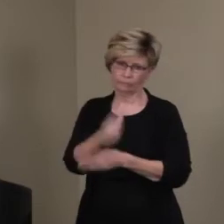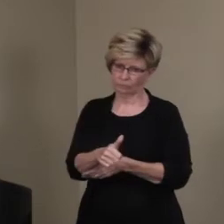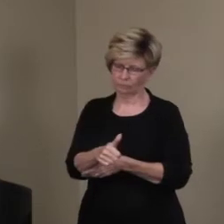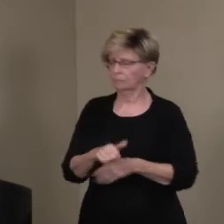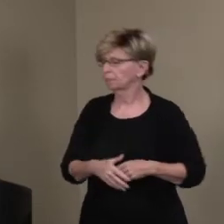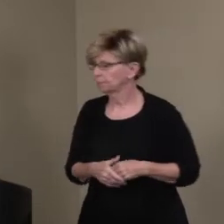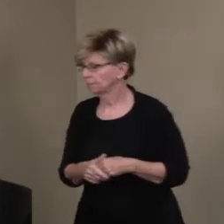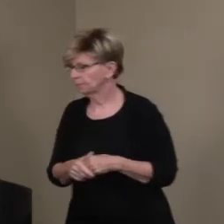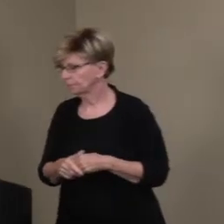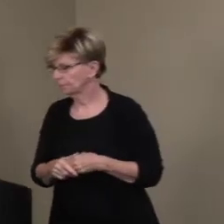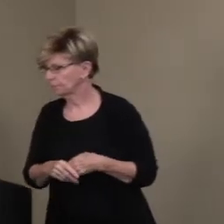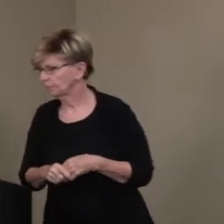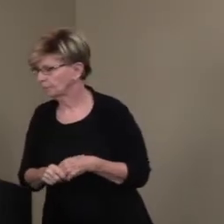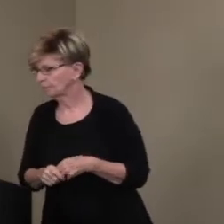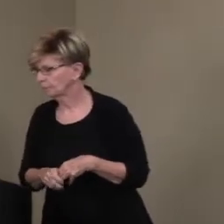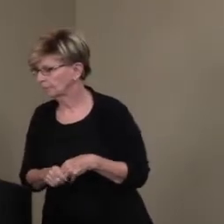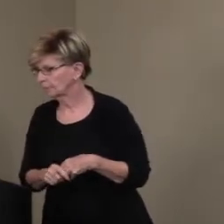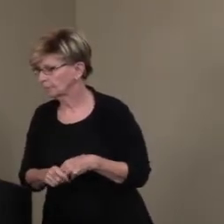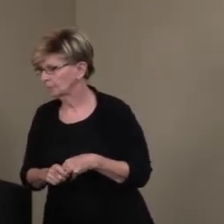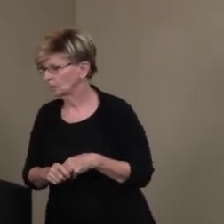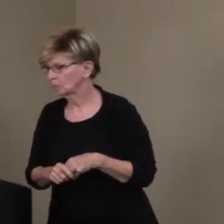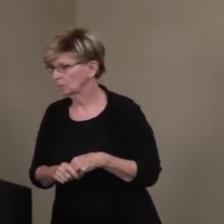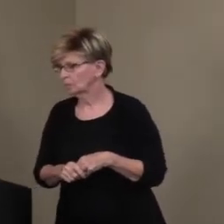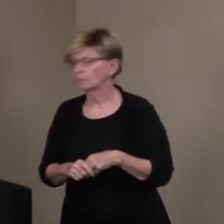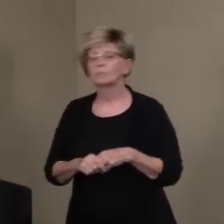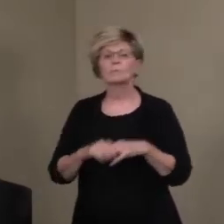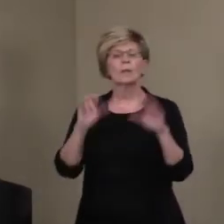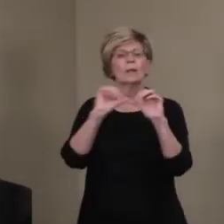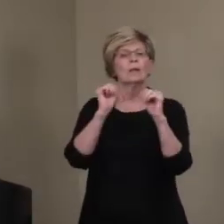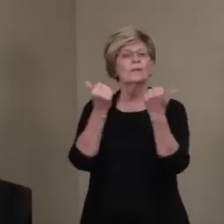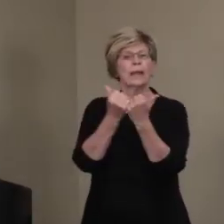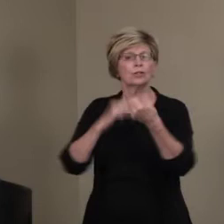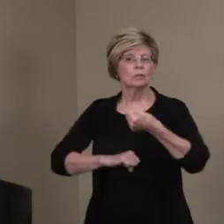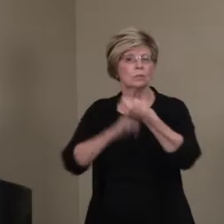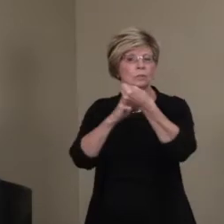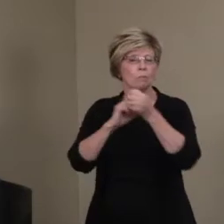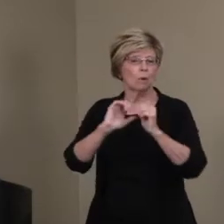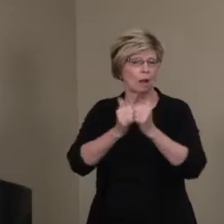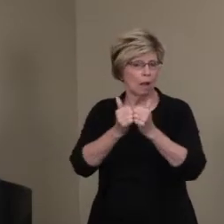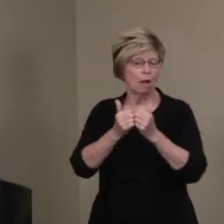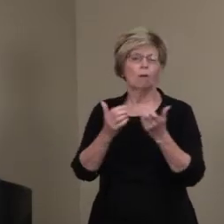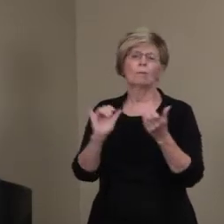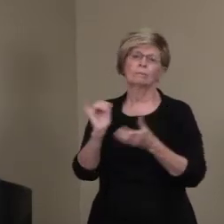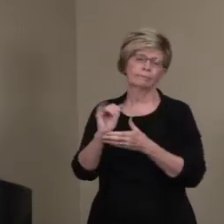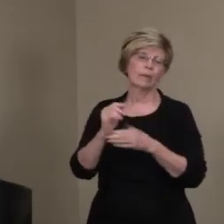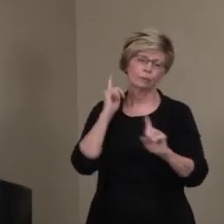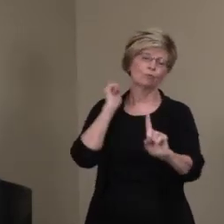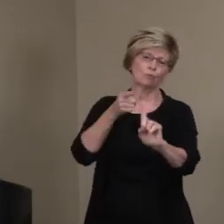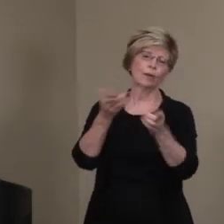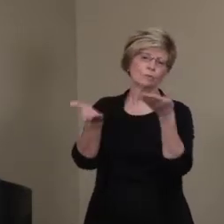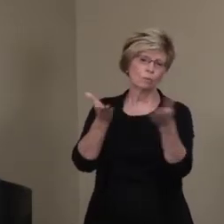mismatch and you continue the success of the job will not be there agencies can